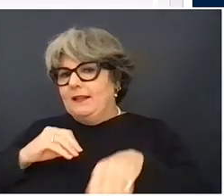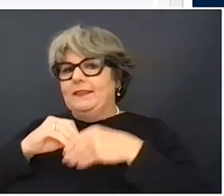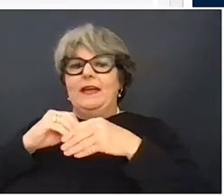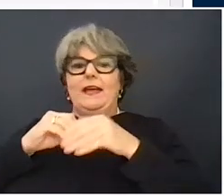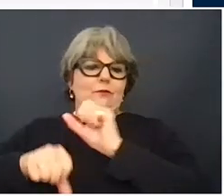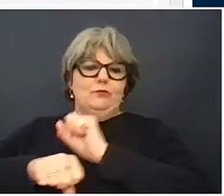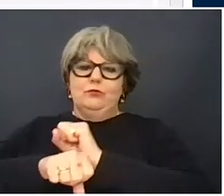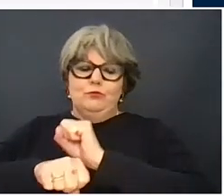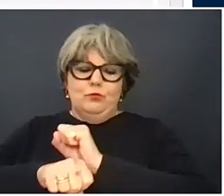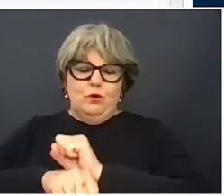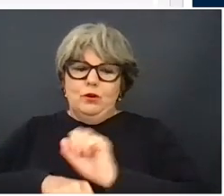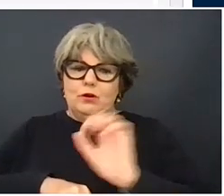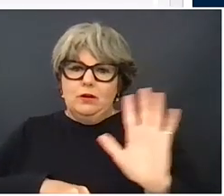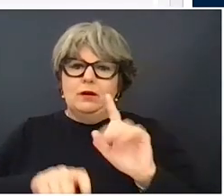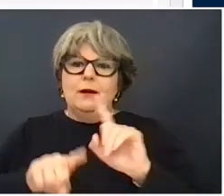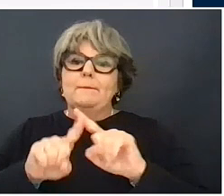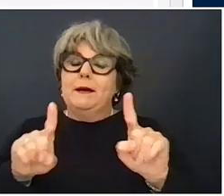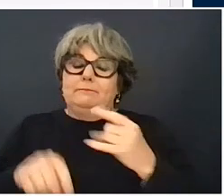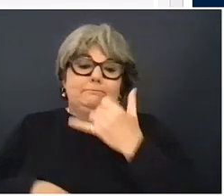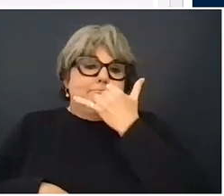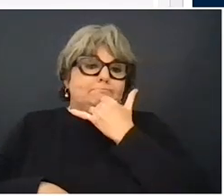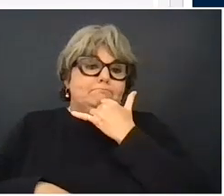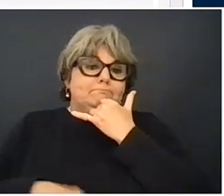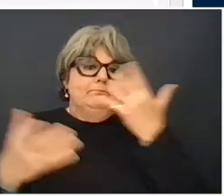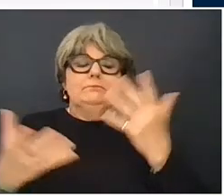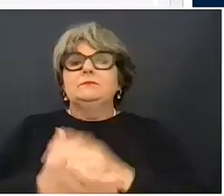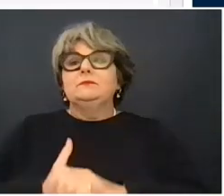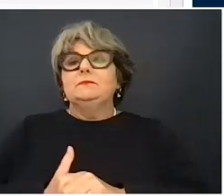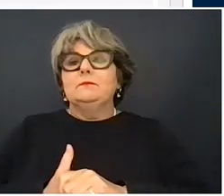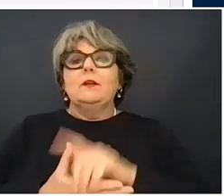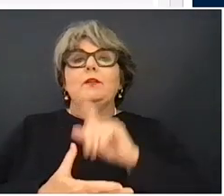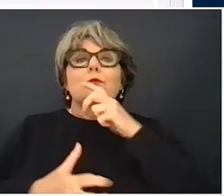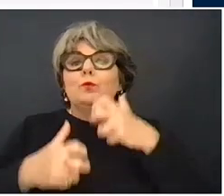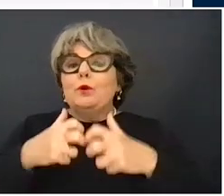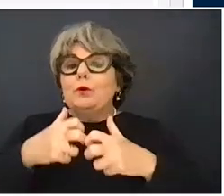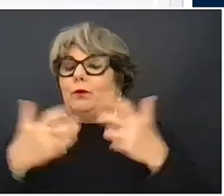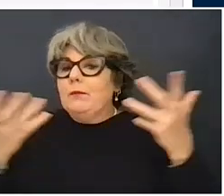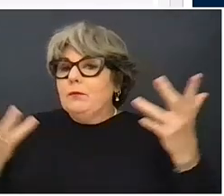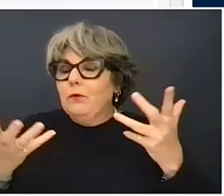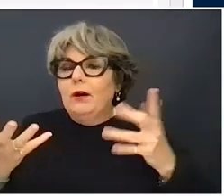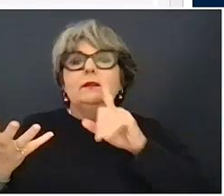But I could be mistaken. The real problem is, doing this separately